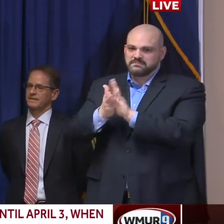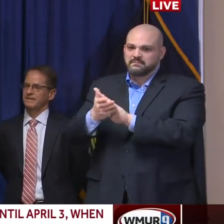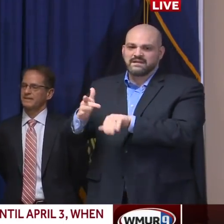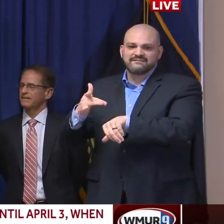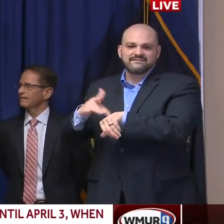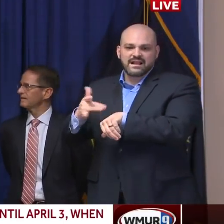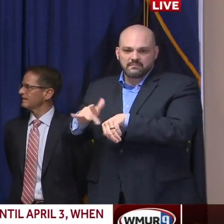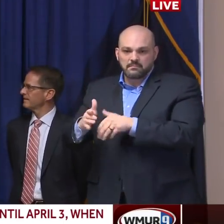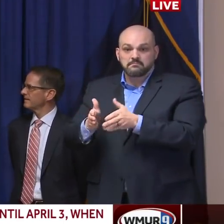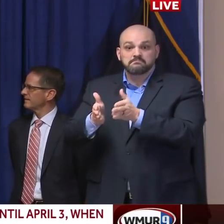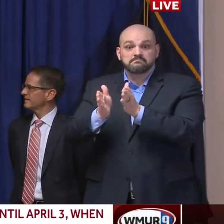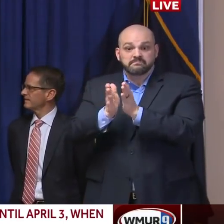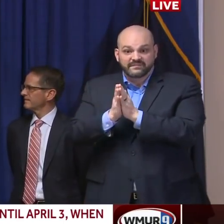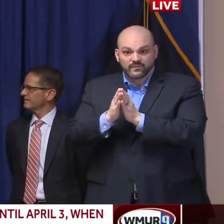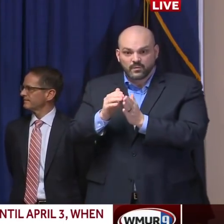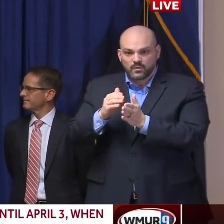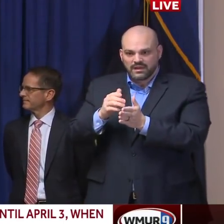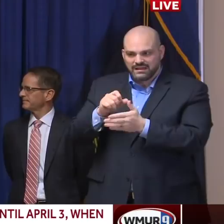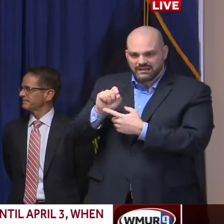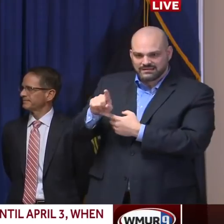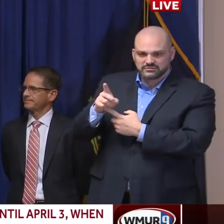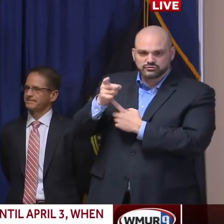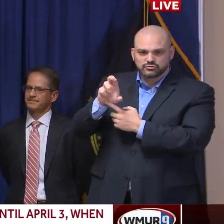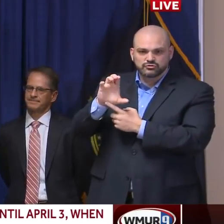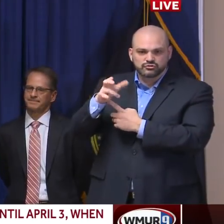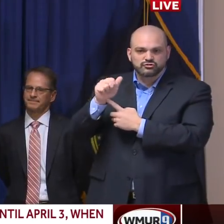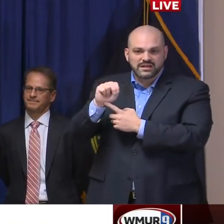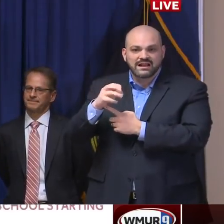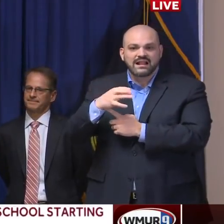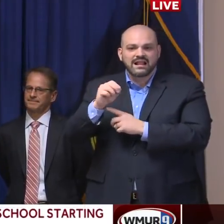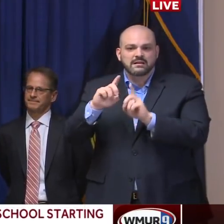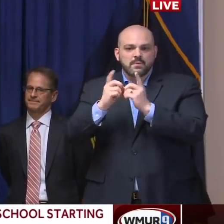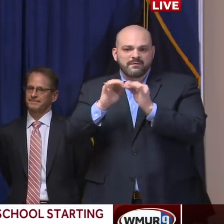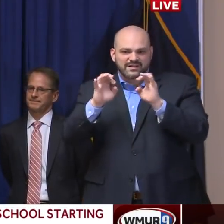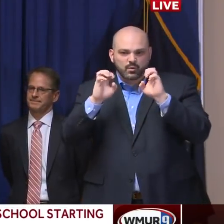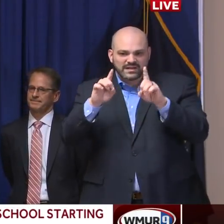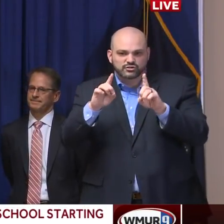IT IS MY UNDERSTANDING STAFFING HAS BEEN AVAILABLE.